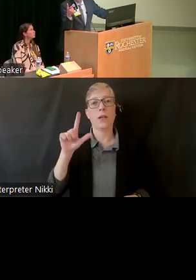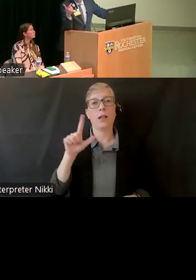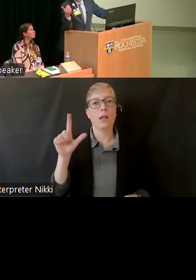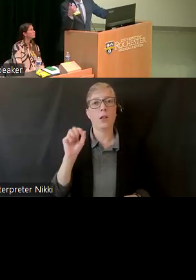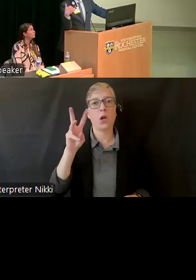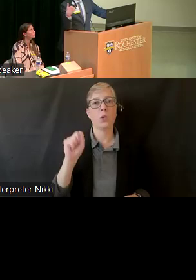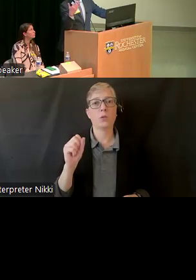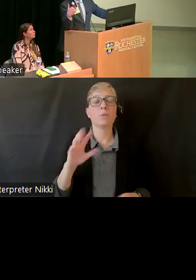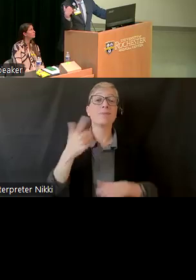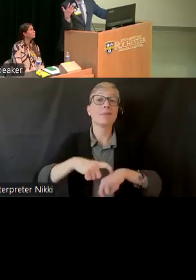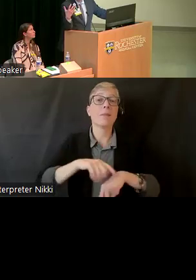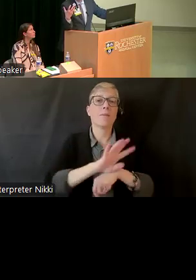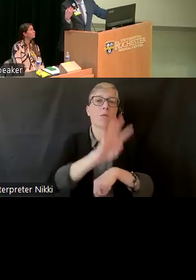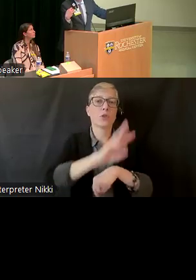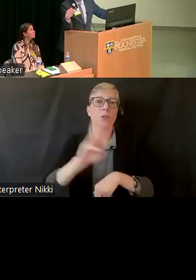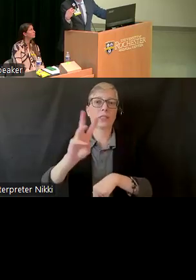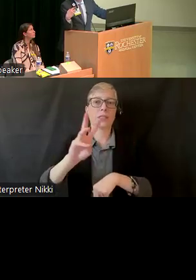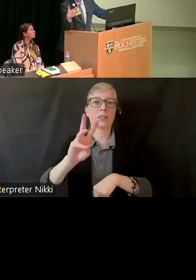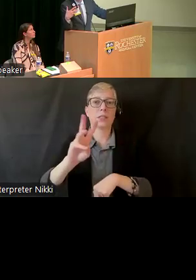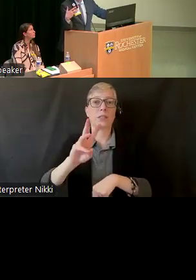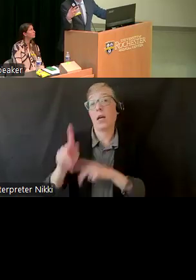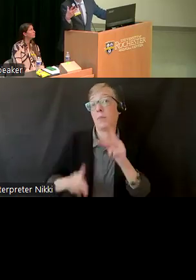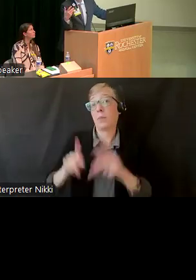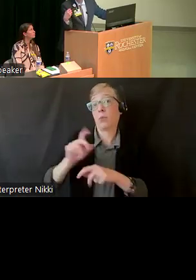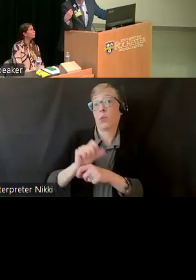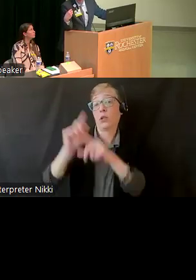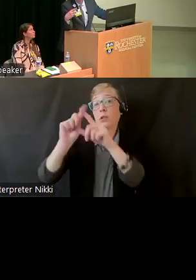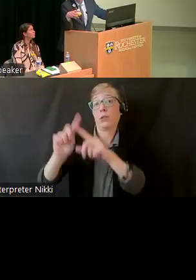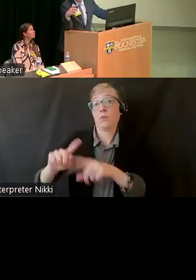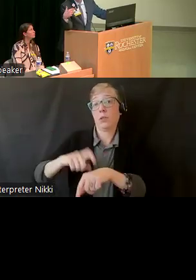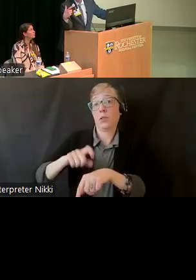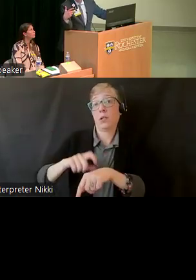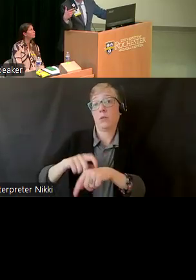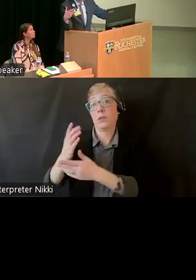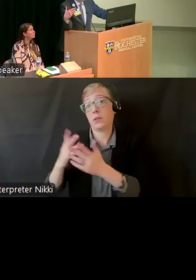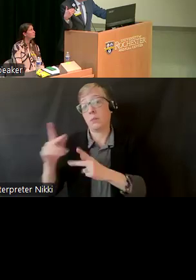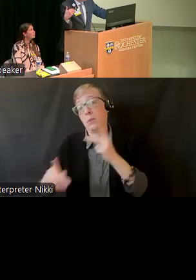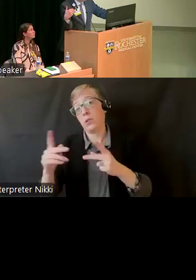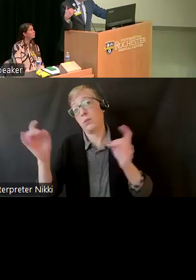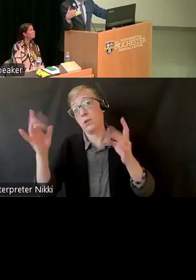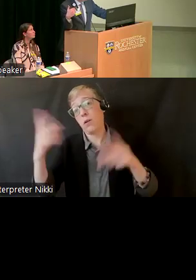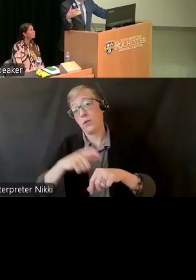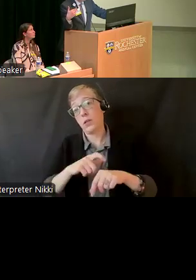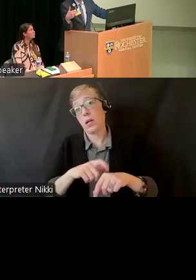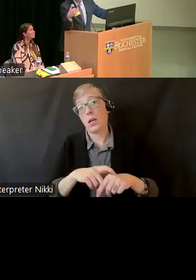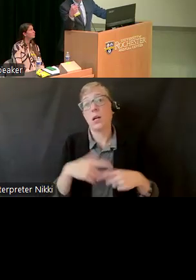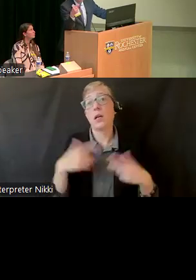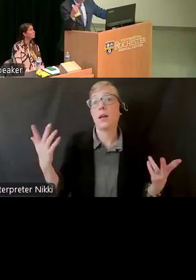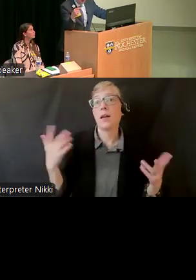too right because people work different hours of the day and for some people that might have been a terrible time but the symbolic part of that was I I'll ask the leaders for an hour of